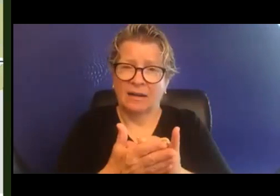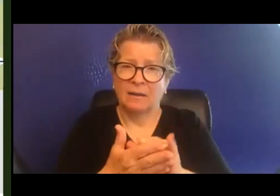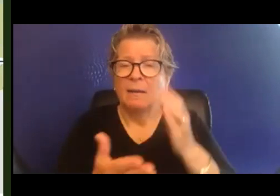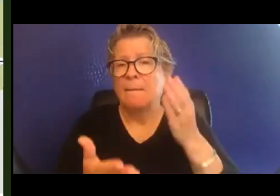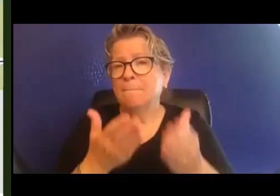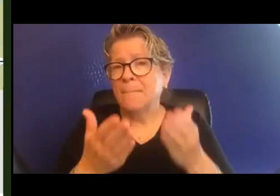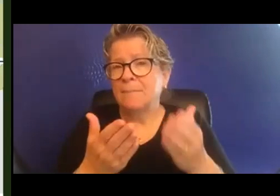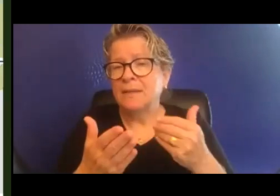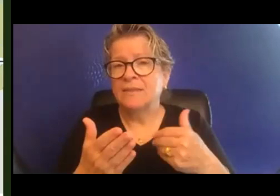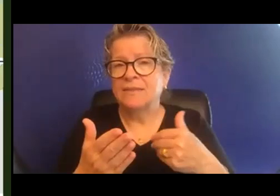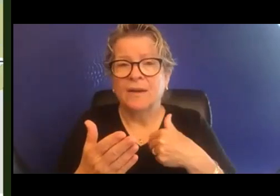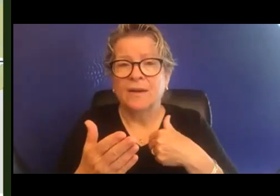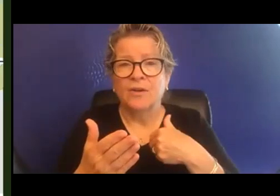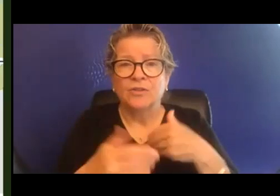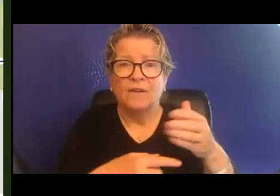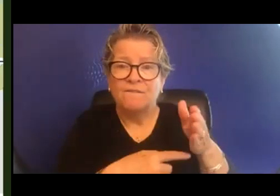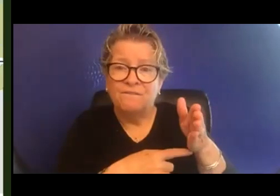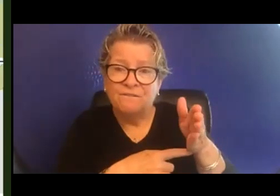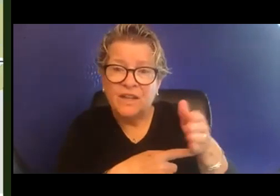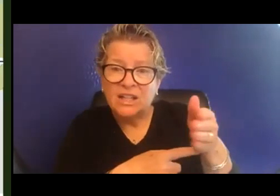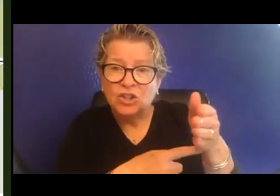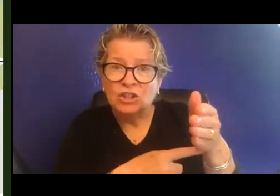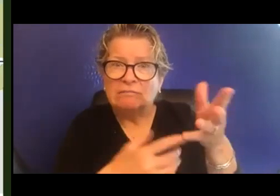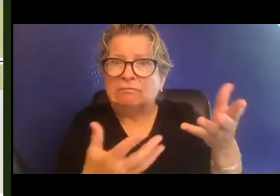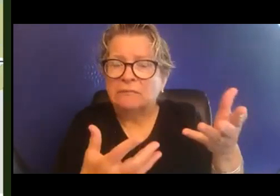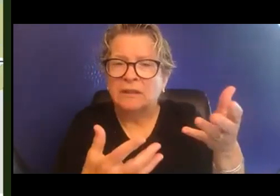fish windows, we are not going to be able to do all the work in